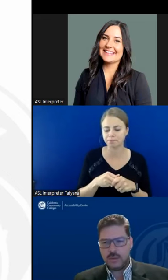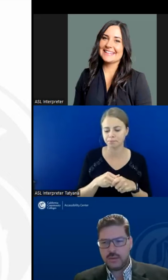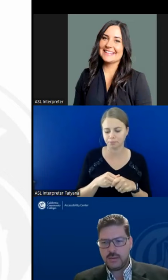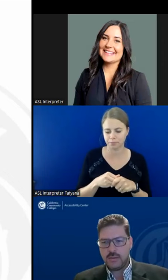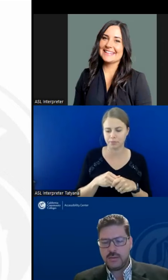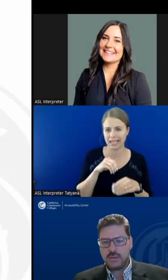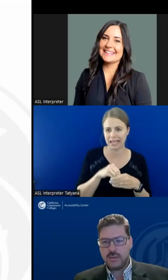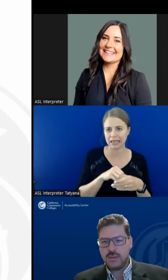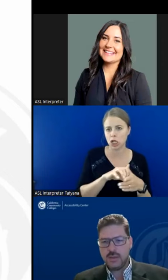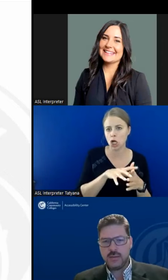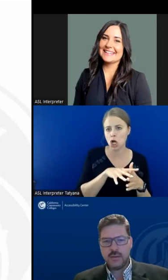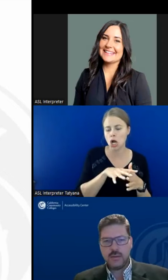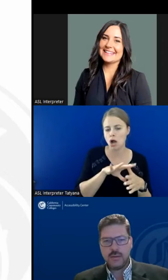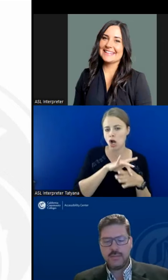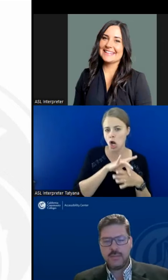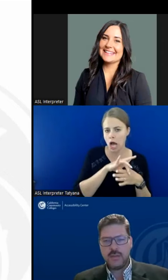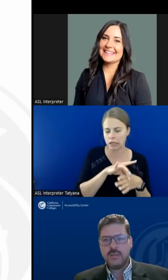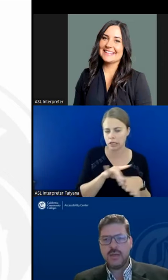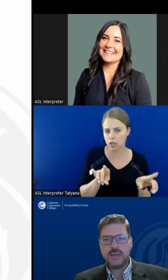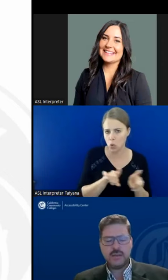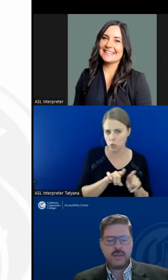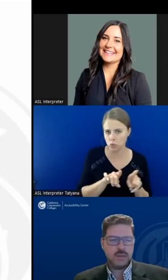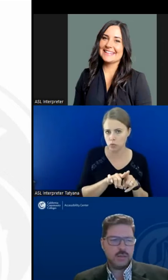So that it brings attention.